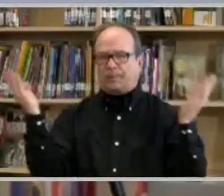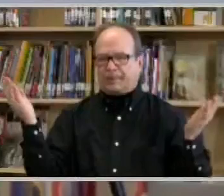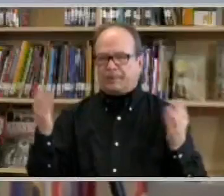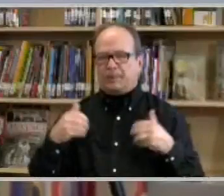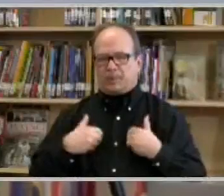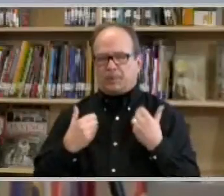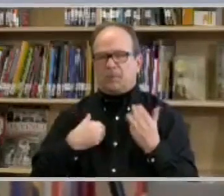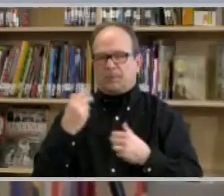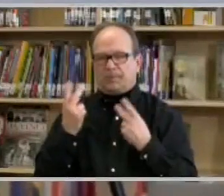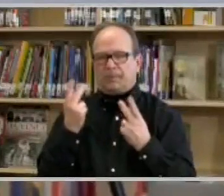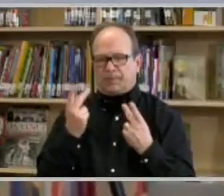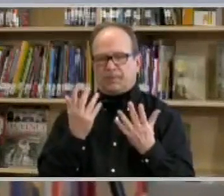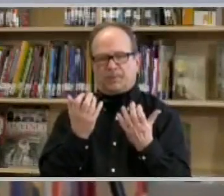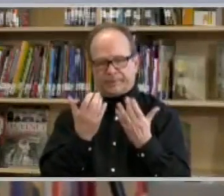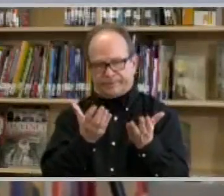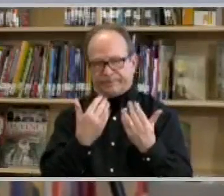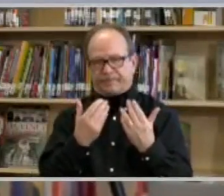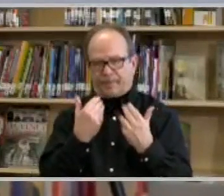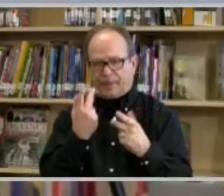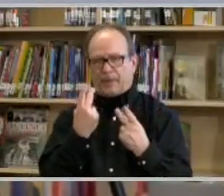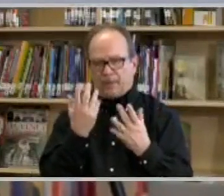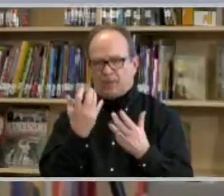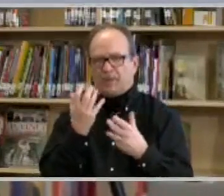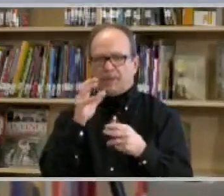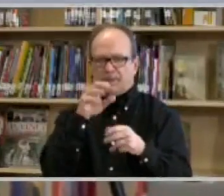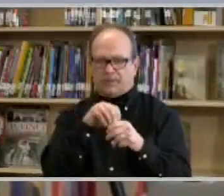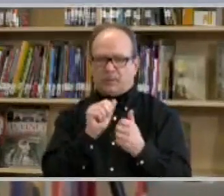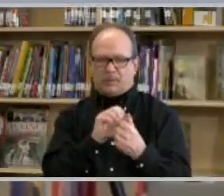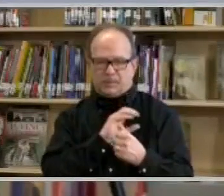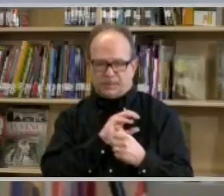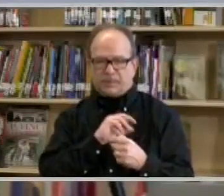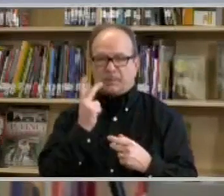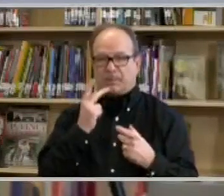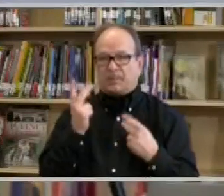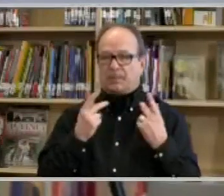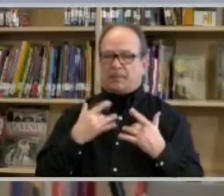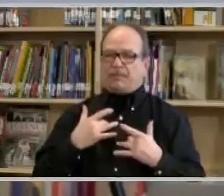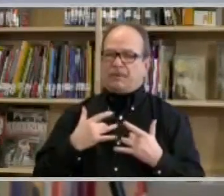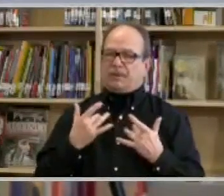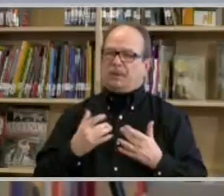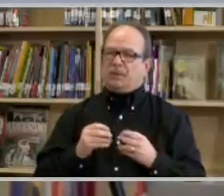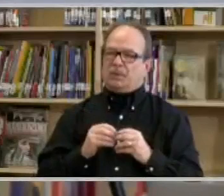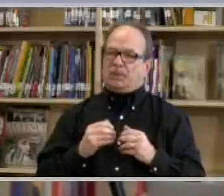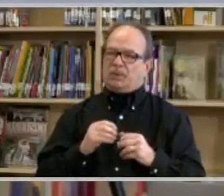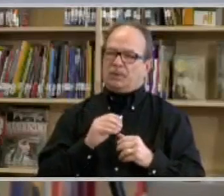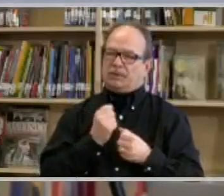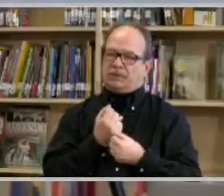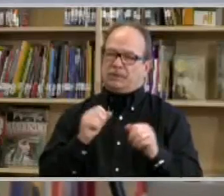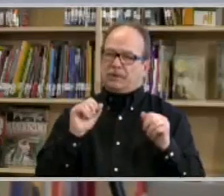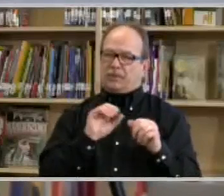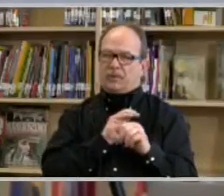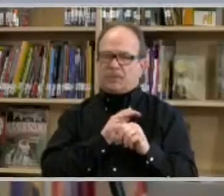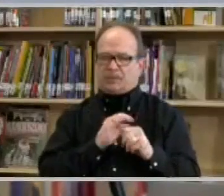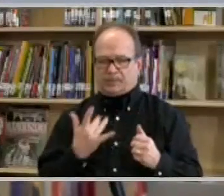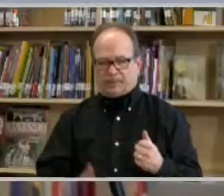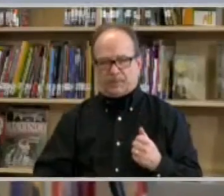IT'S MORE DIFFICULT TO CHANGE THEIR PERSPECTIVE ON POLICE BUT THE YOUNG WE'RE STILL GROWING, WE'RE STILL LEARNING, WE'RE